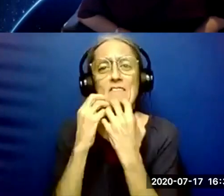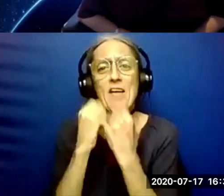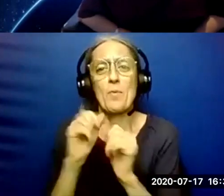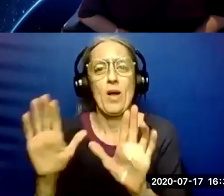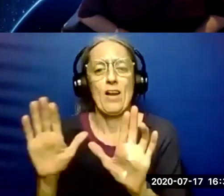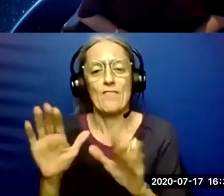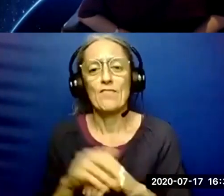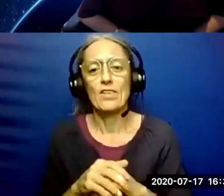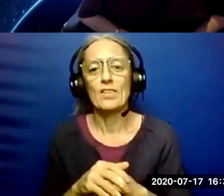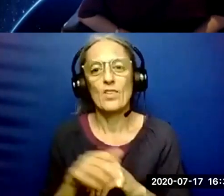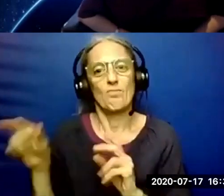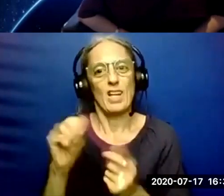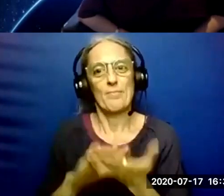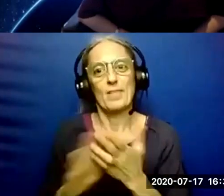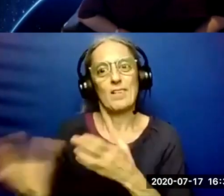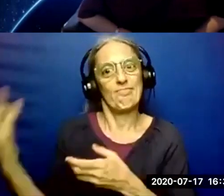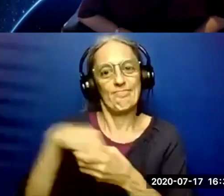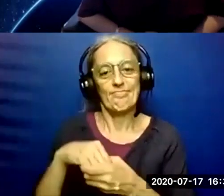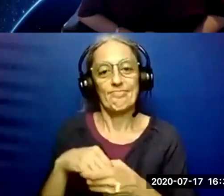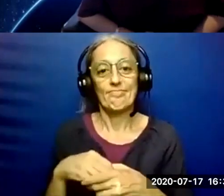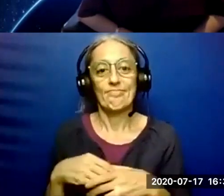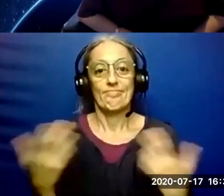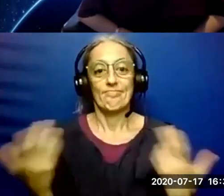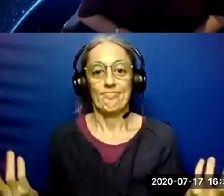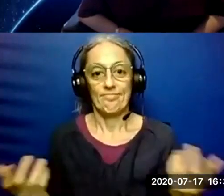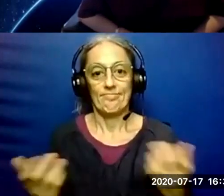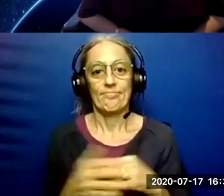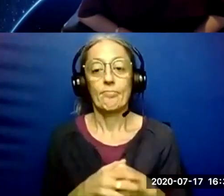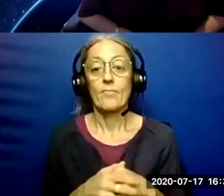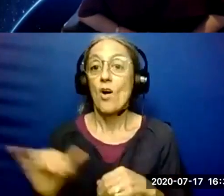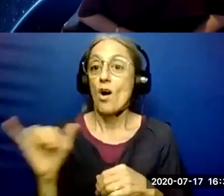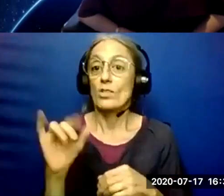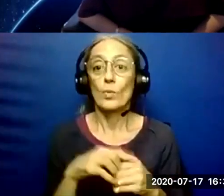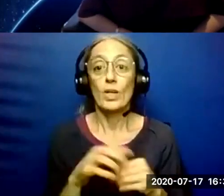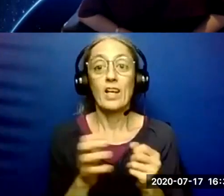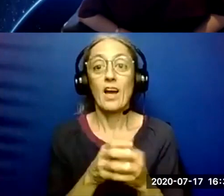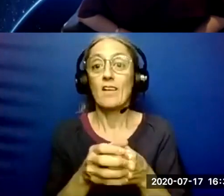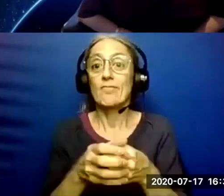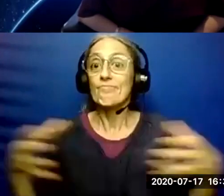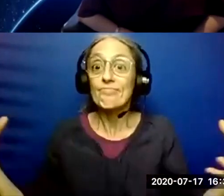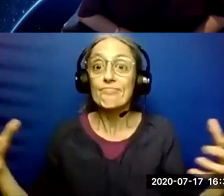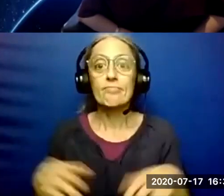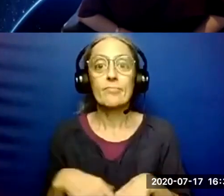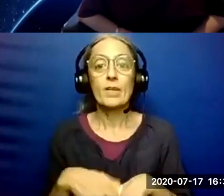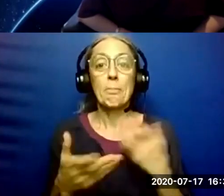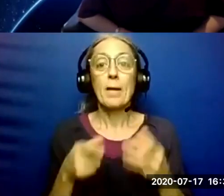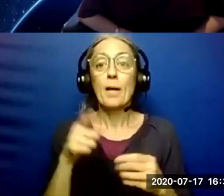So if you're in a religious community, getting them involved. If you're at school, getting them involved.